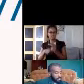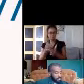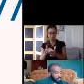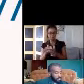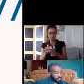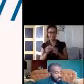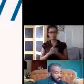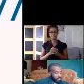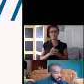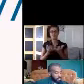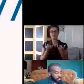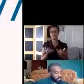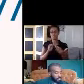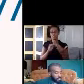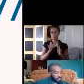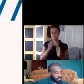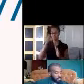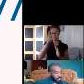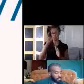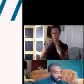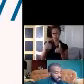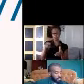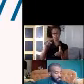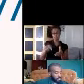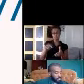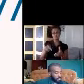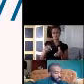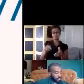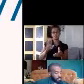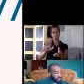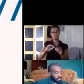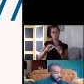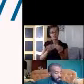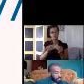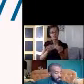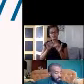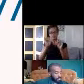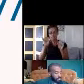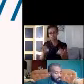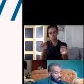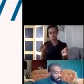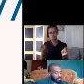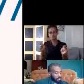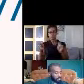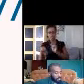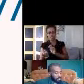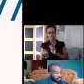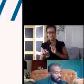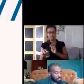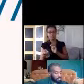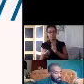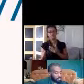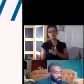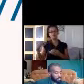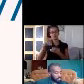change to introduce and implement the anti-racist framework that was developed with the group